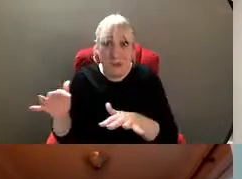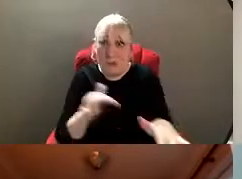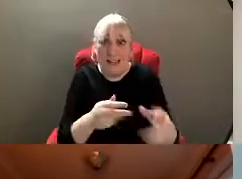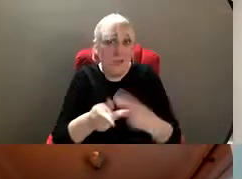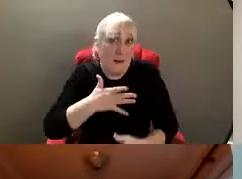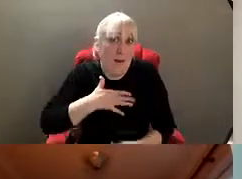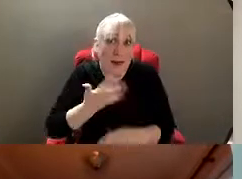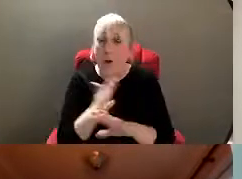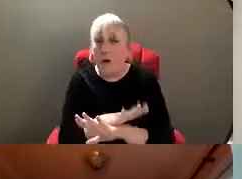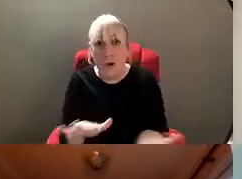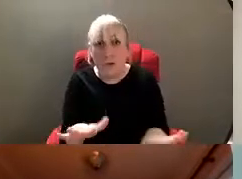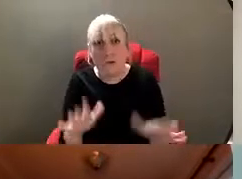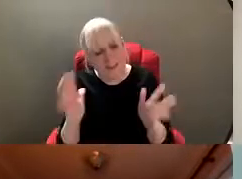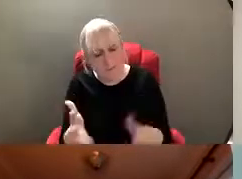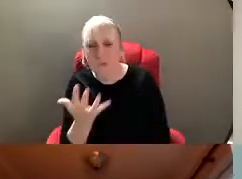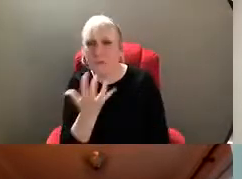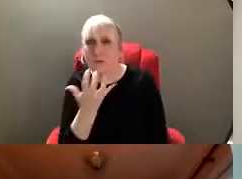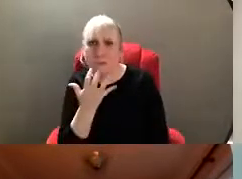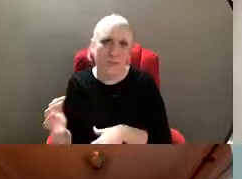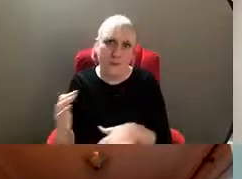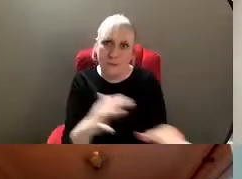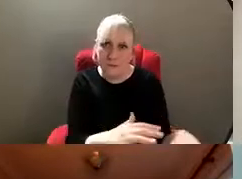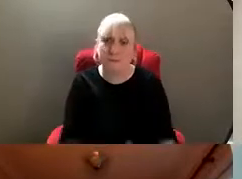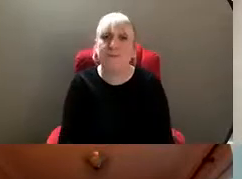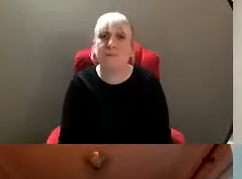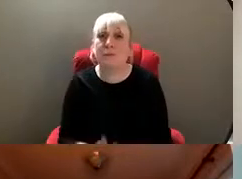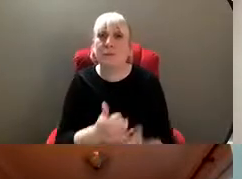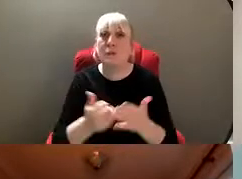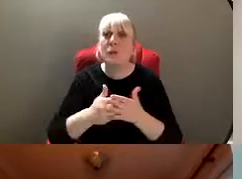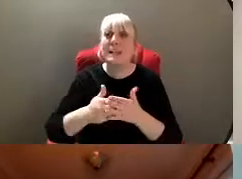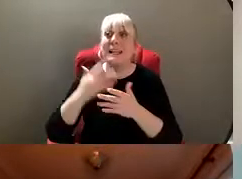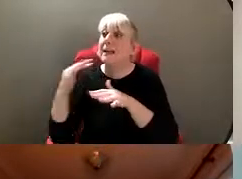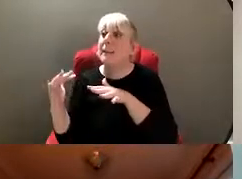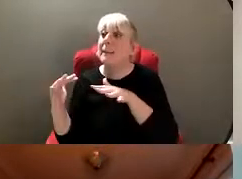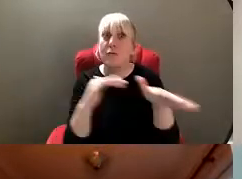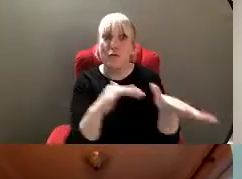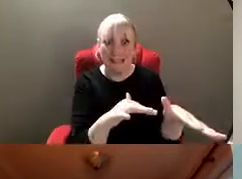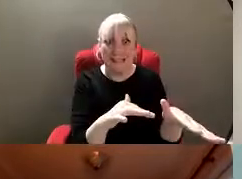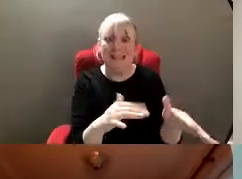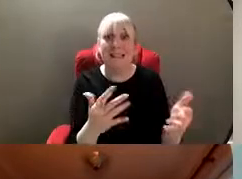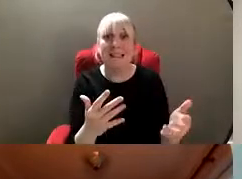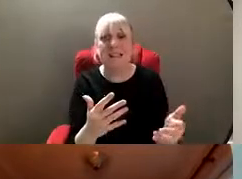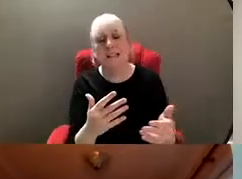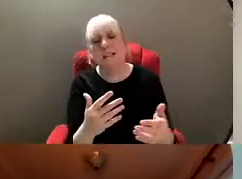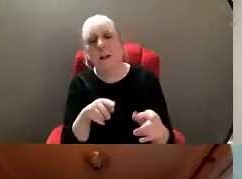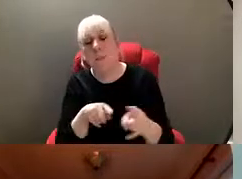and usually when people migrate it leaves mostly where i live it is men who migrate leaving behind